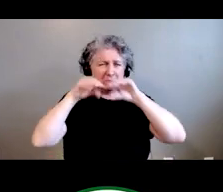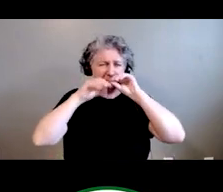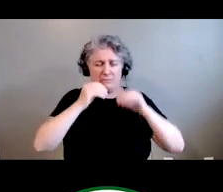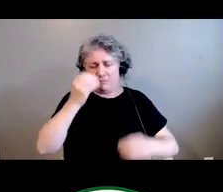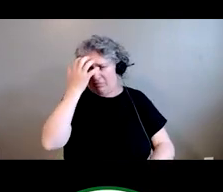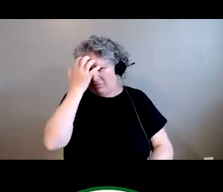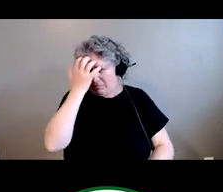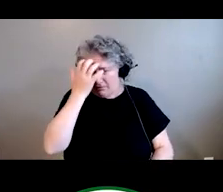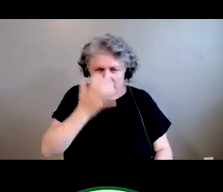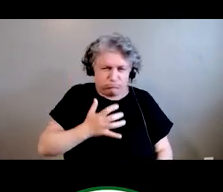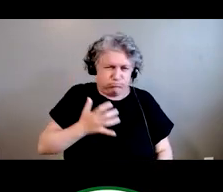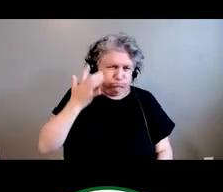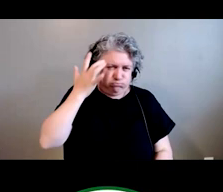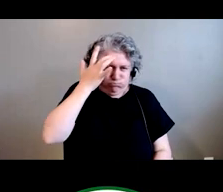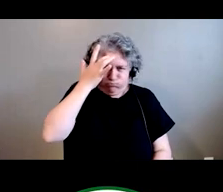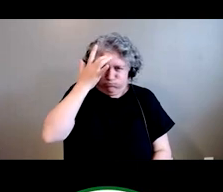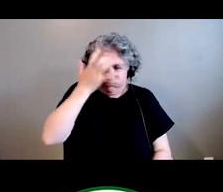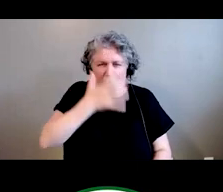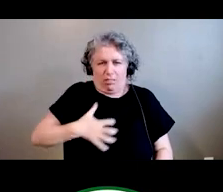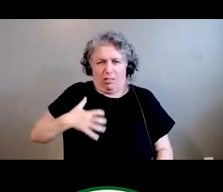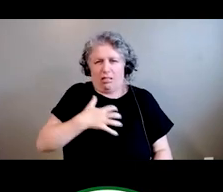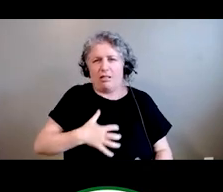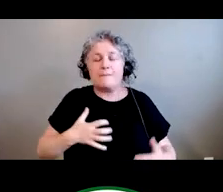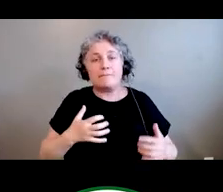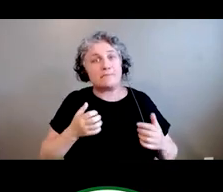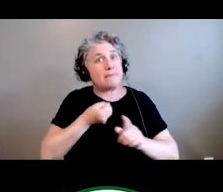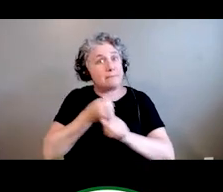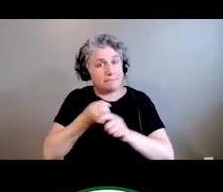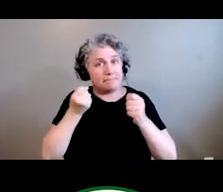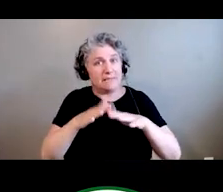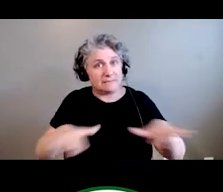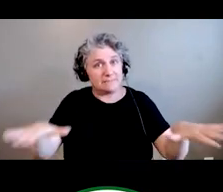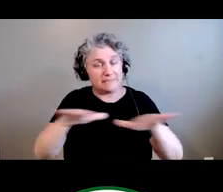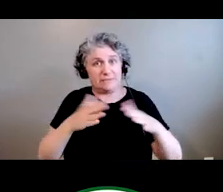But then here we are less than 8 weeks later and we have now had they were describing it